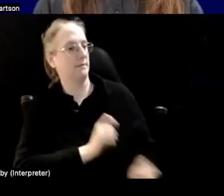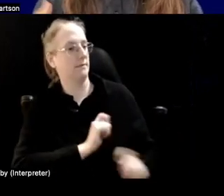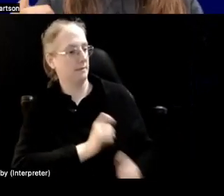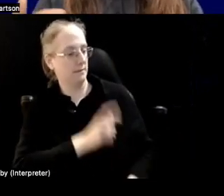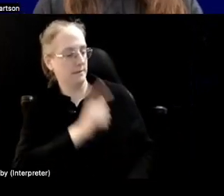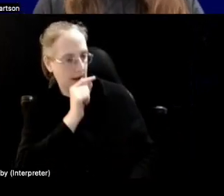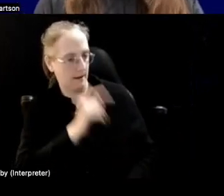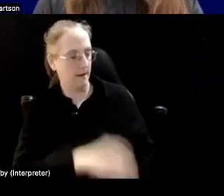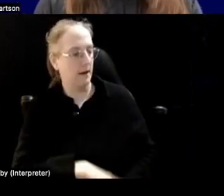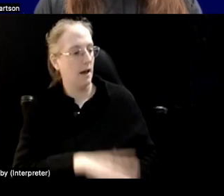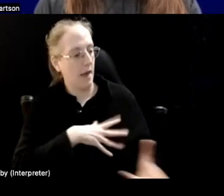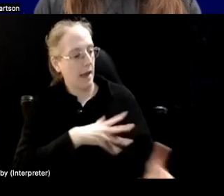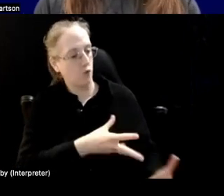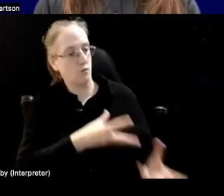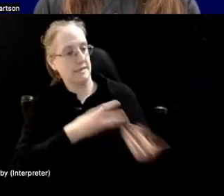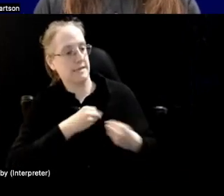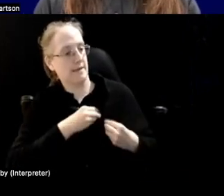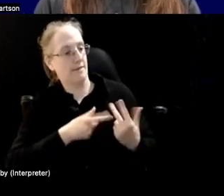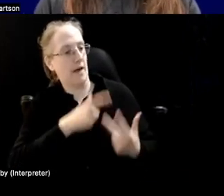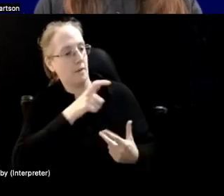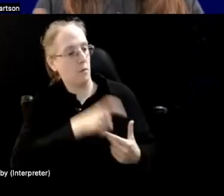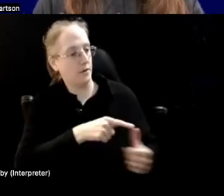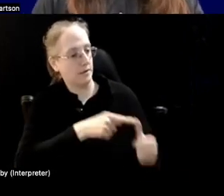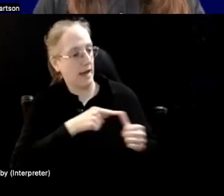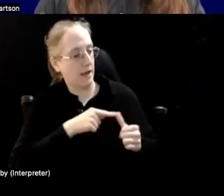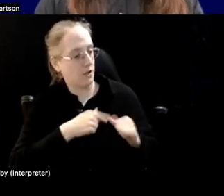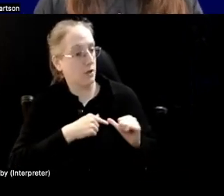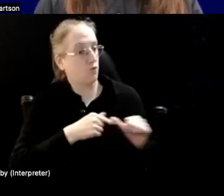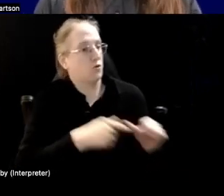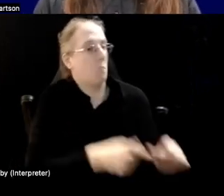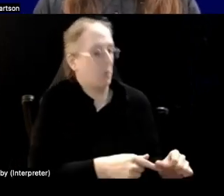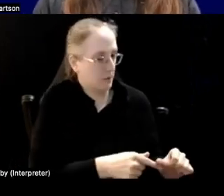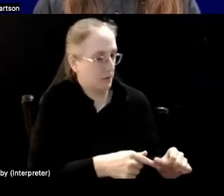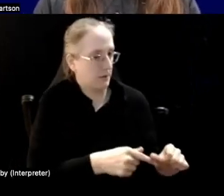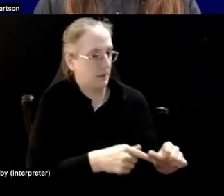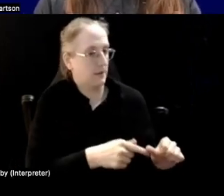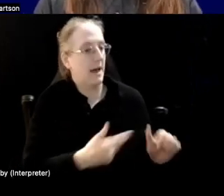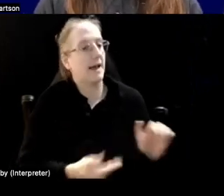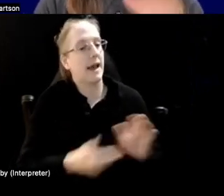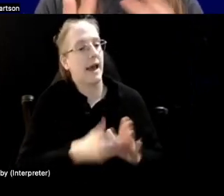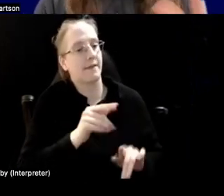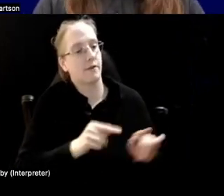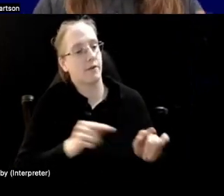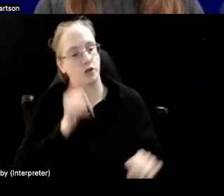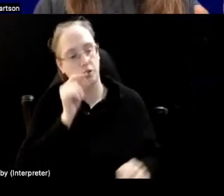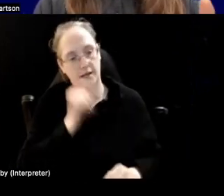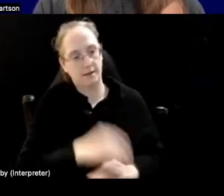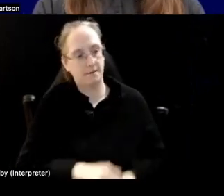they can respond to the other's actions, and they can both add variation, and that can be done in